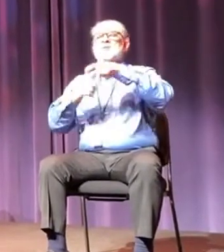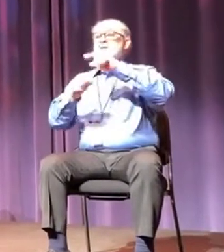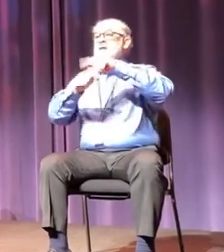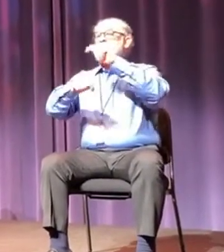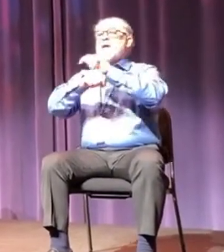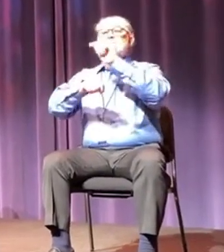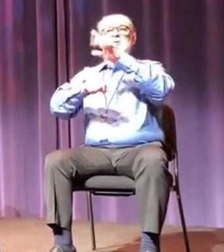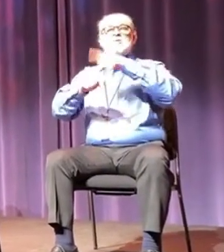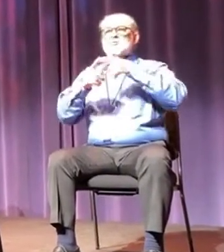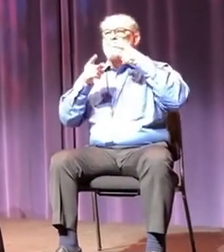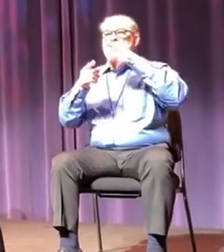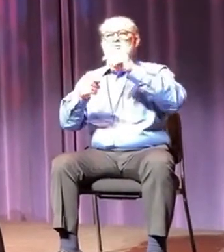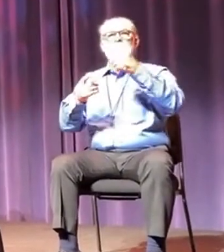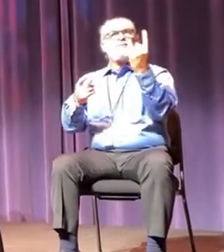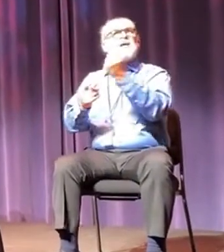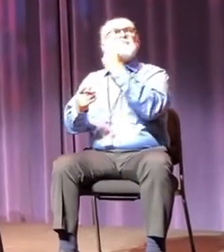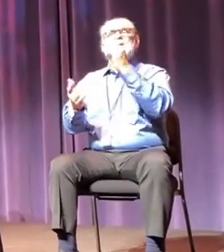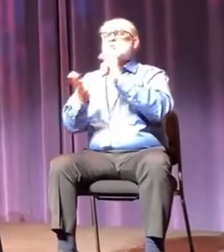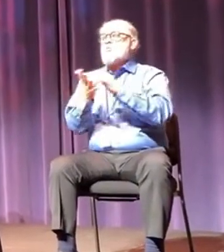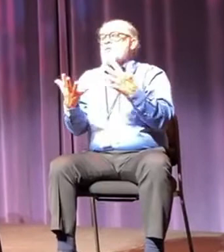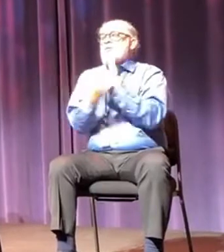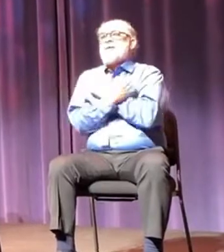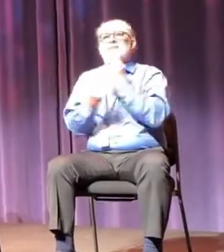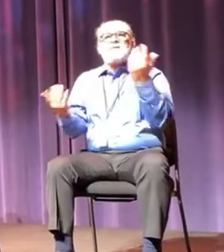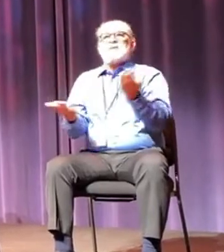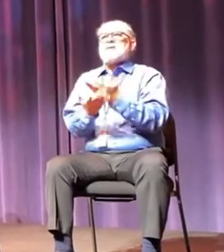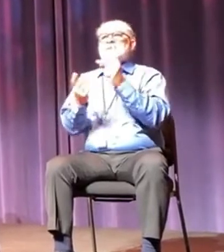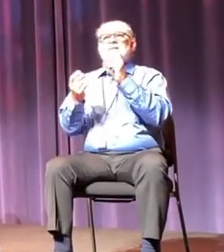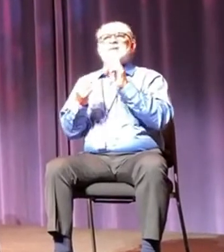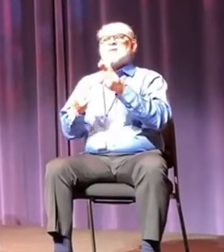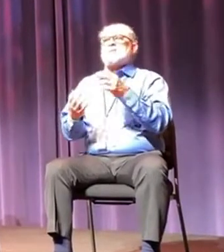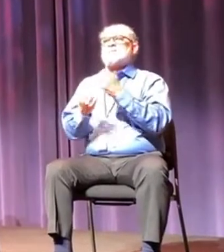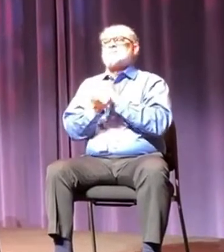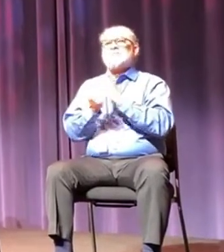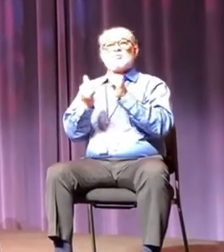Strain is something to lull here, together.